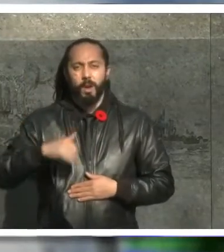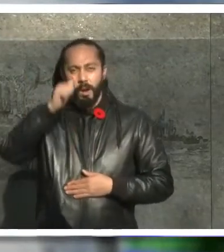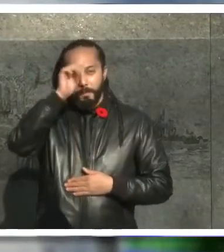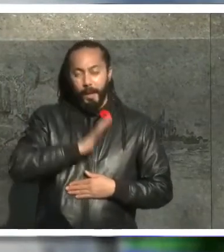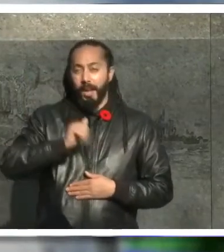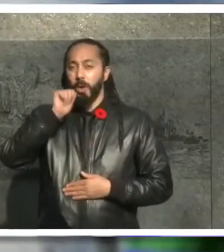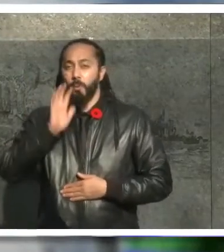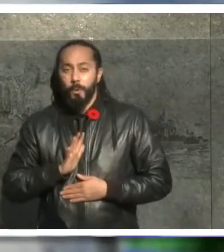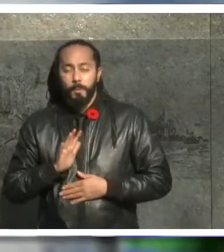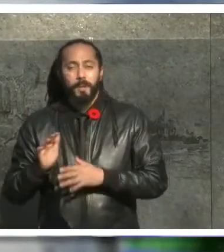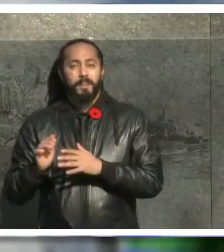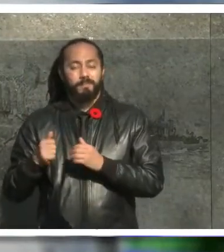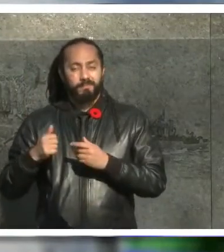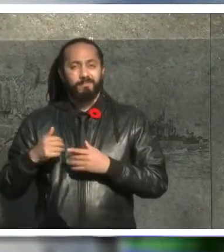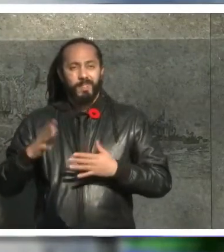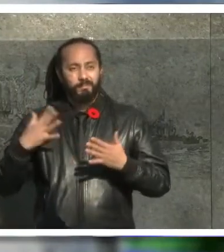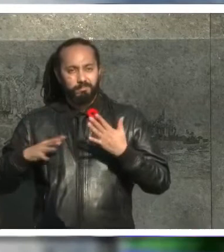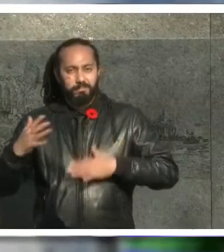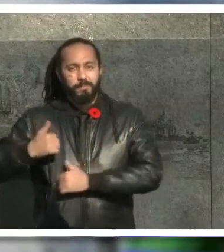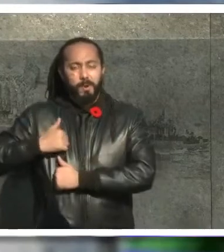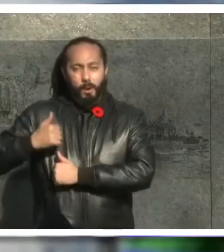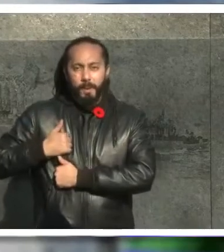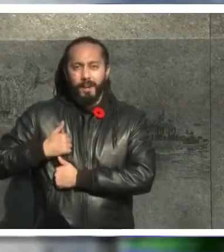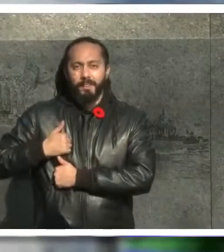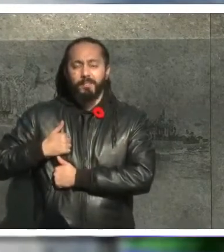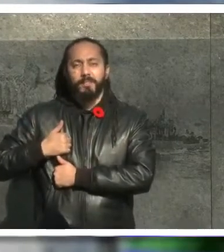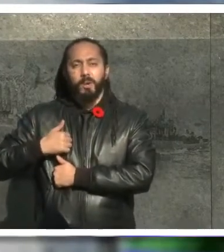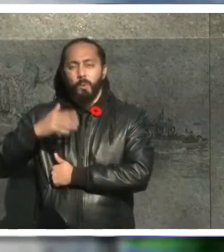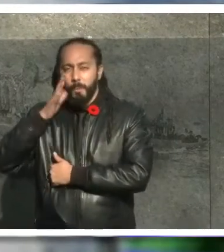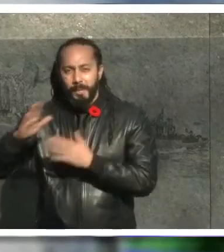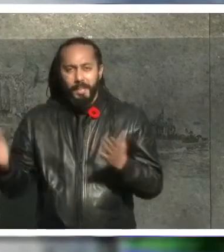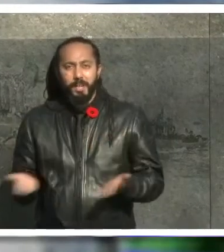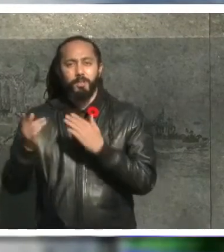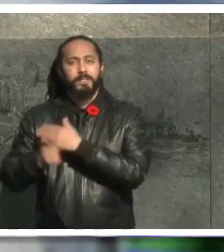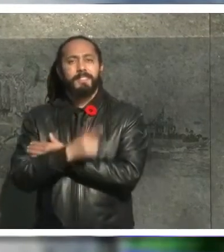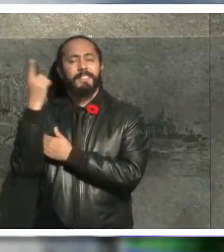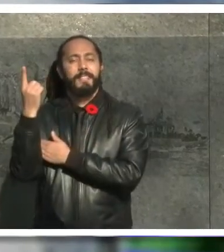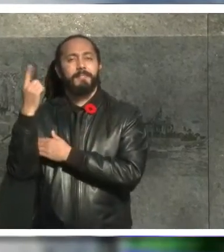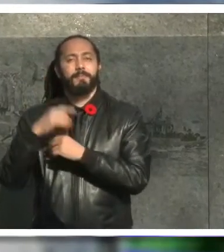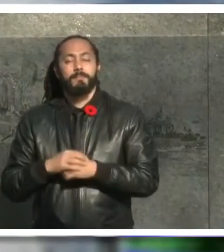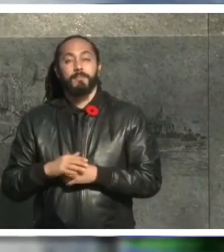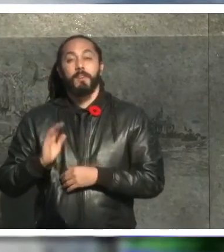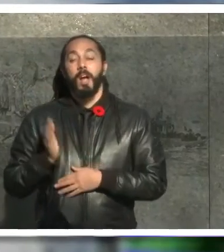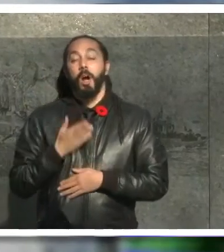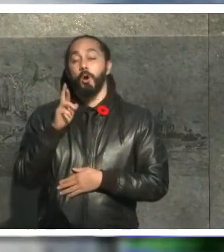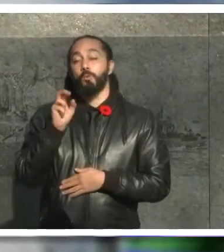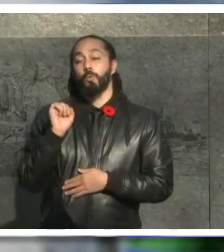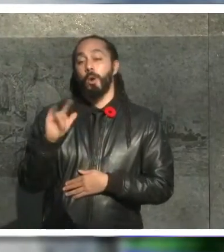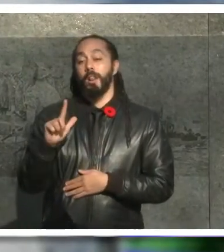and the veterans would be here today. Our world Canadian Legion halls will be holding ceremonies in communities